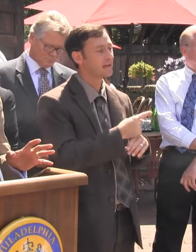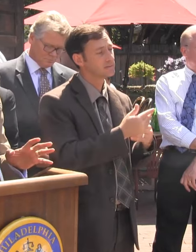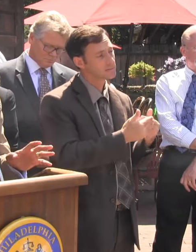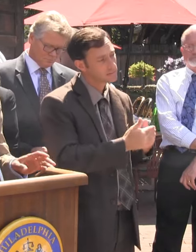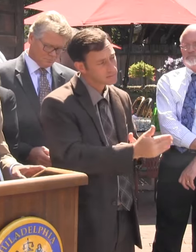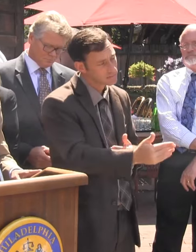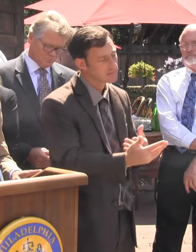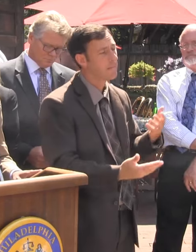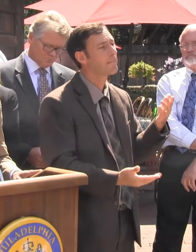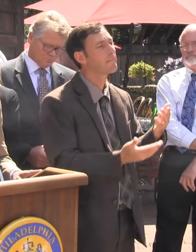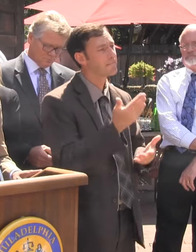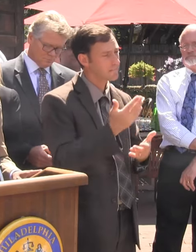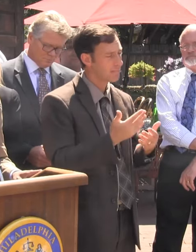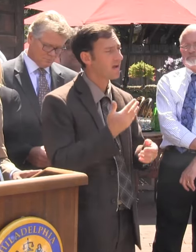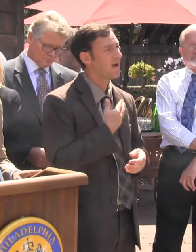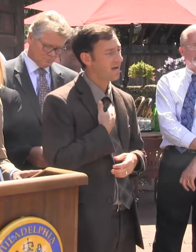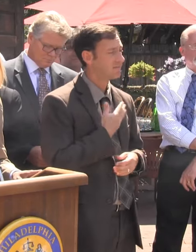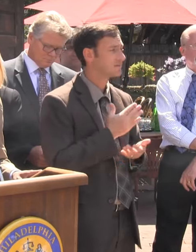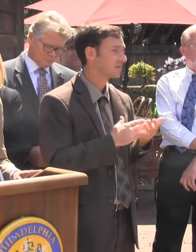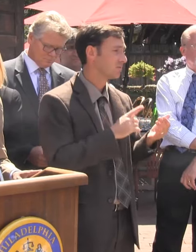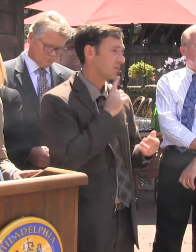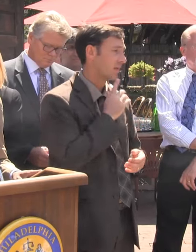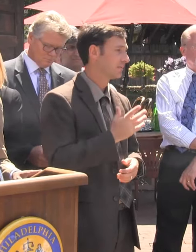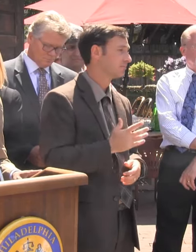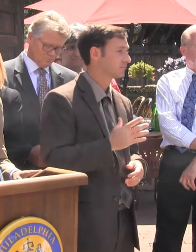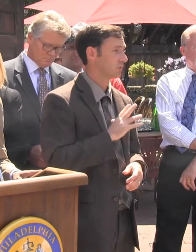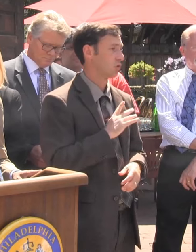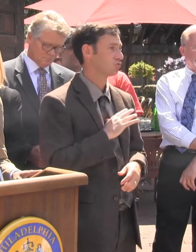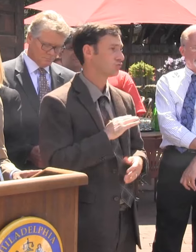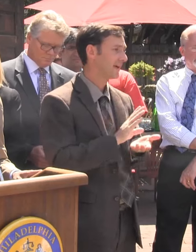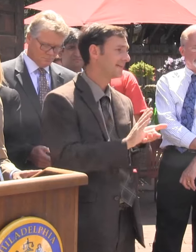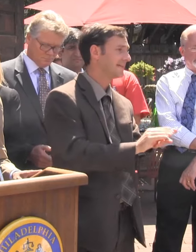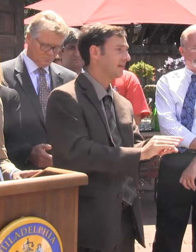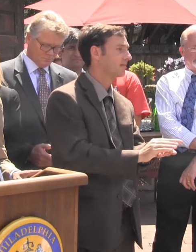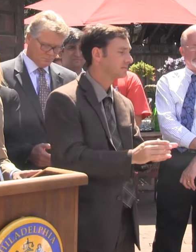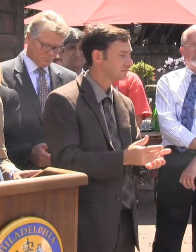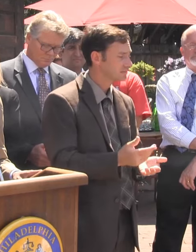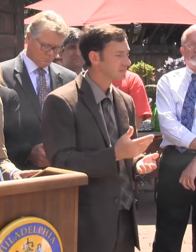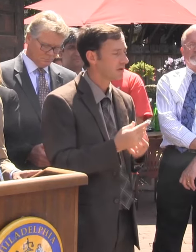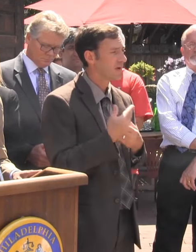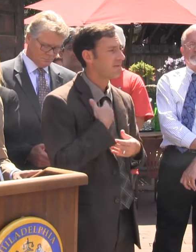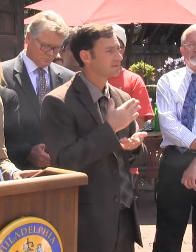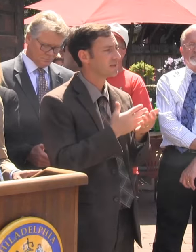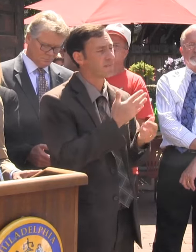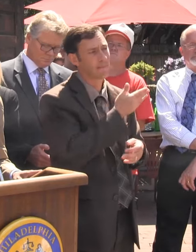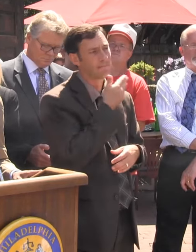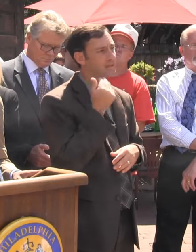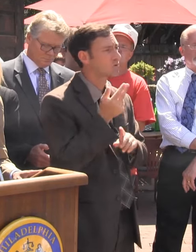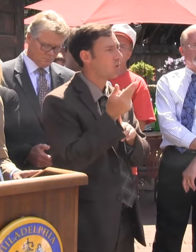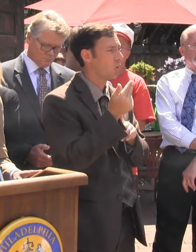might be some pretty snazzy deals out there, and we have some of the best hotel stock anywhere